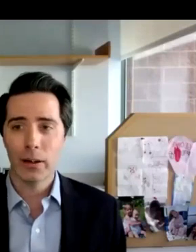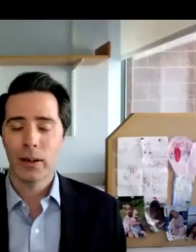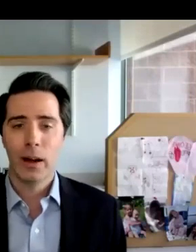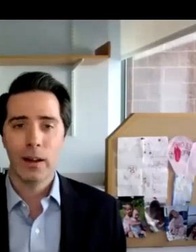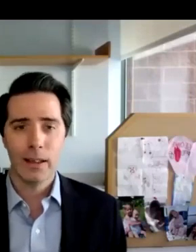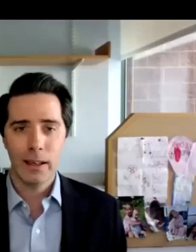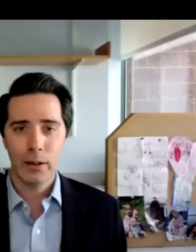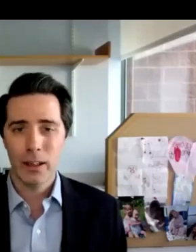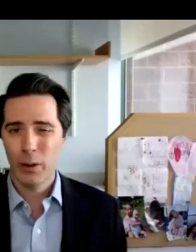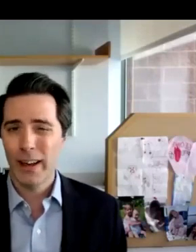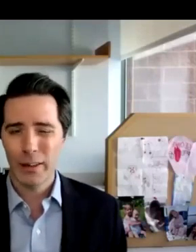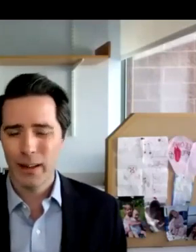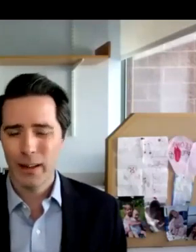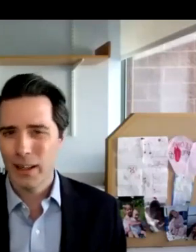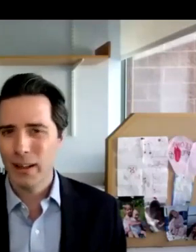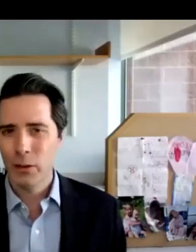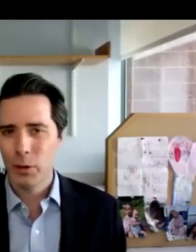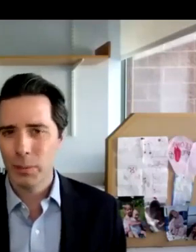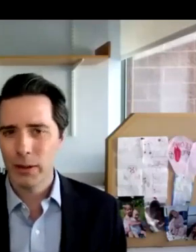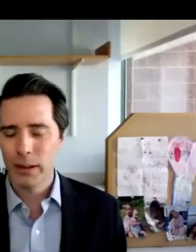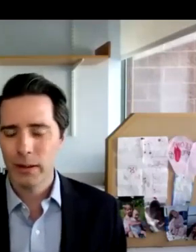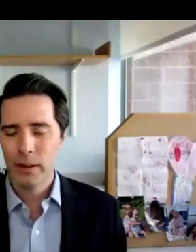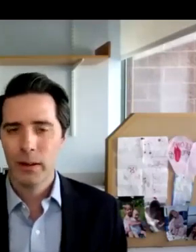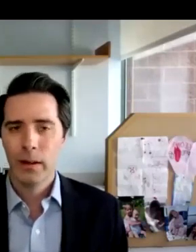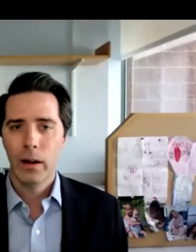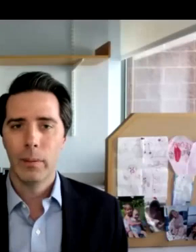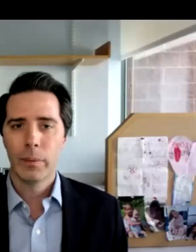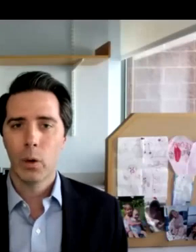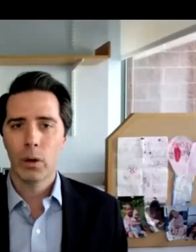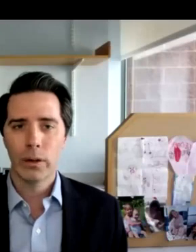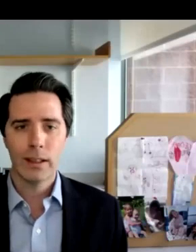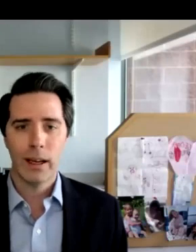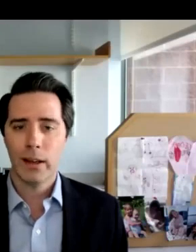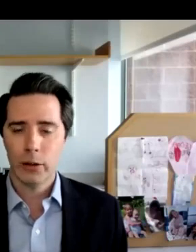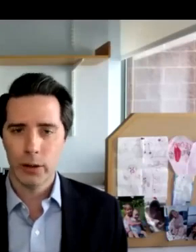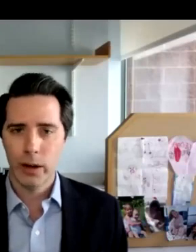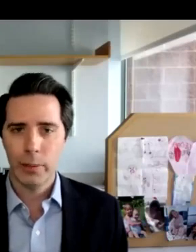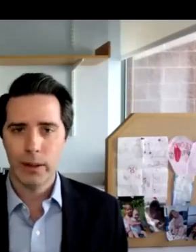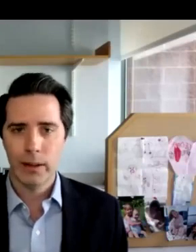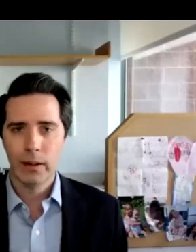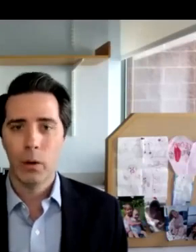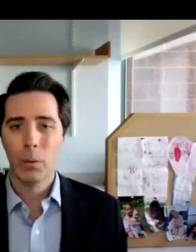onset hearing loss right out outside of the newborn period